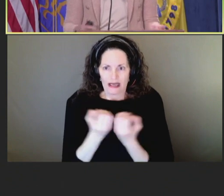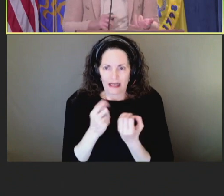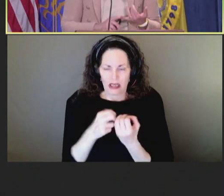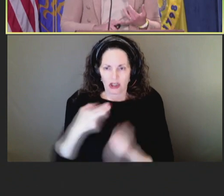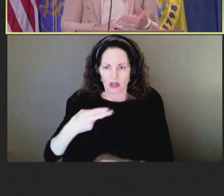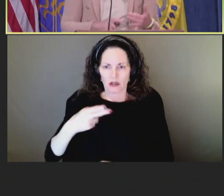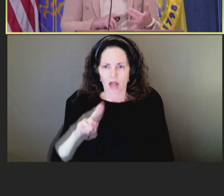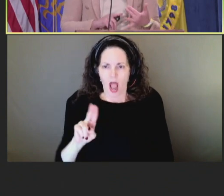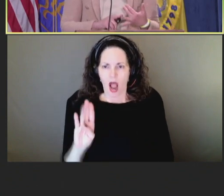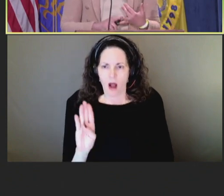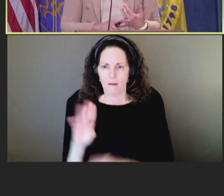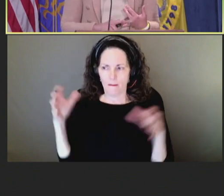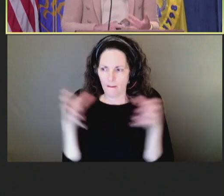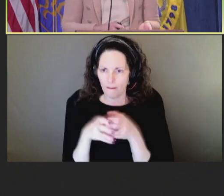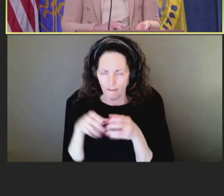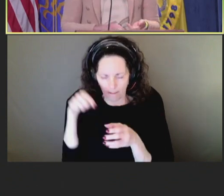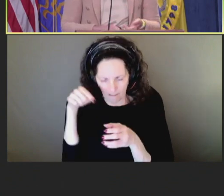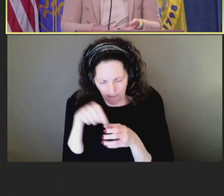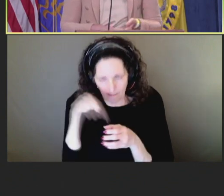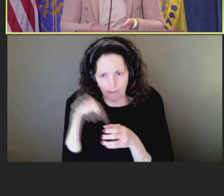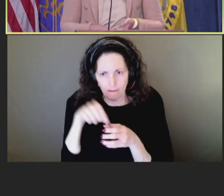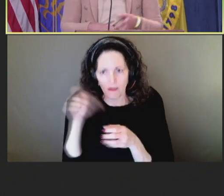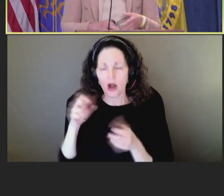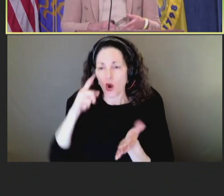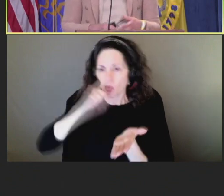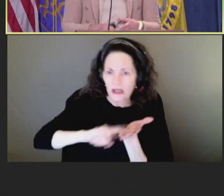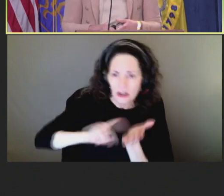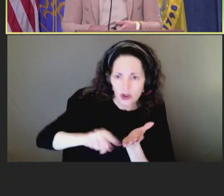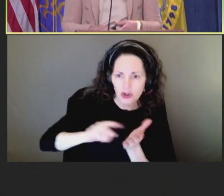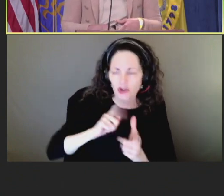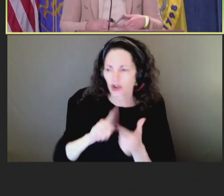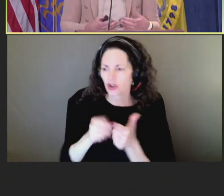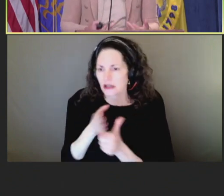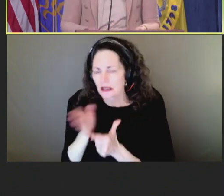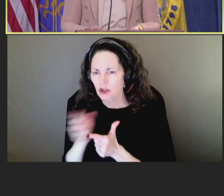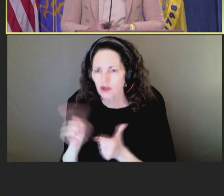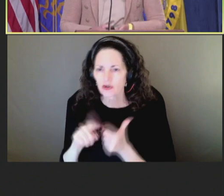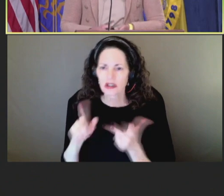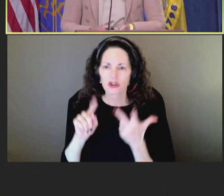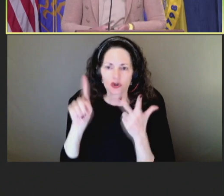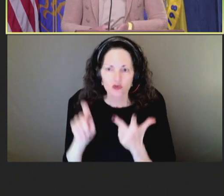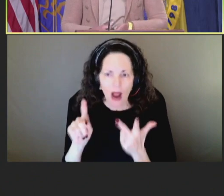the researchers, industry, trial participants, government. We're raising money to help fund